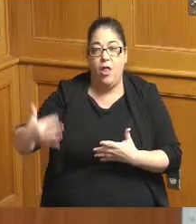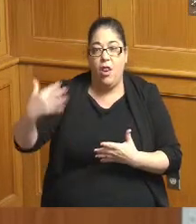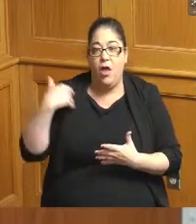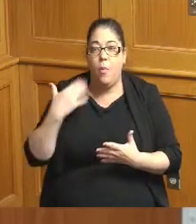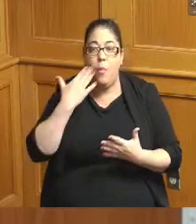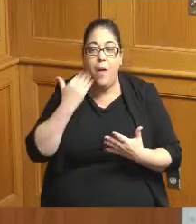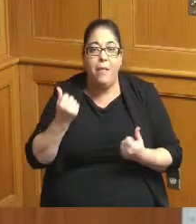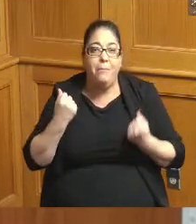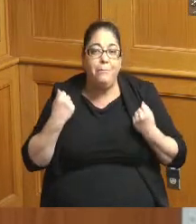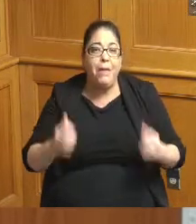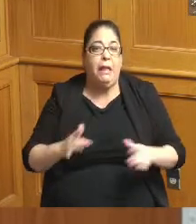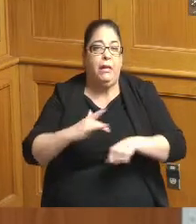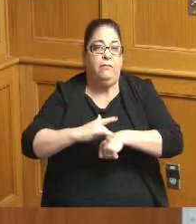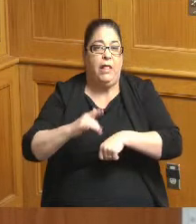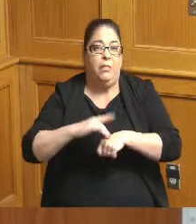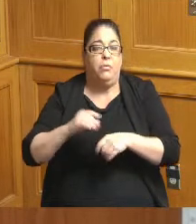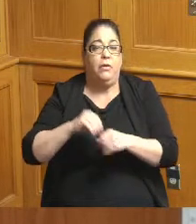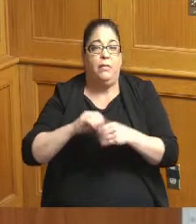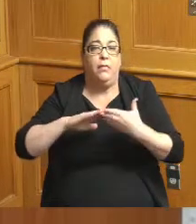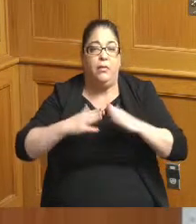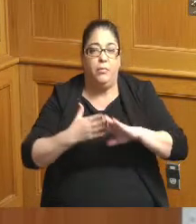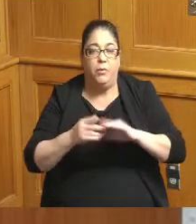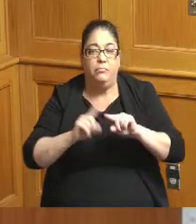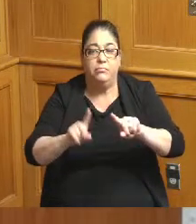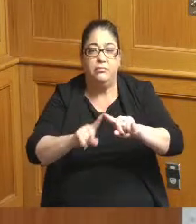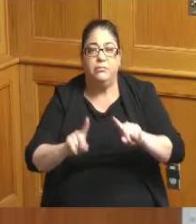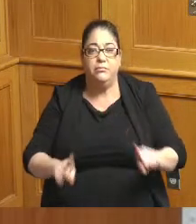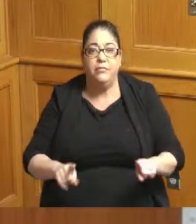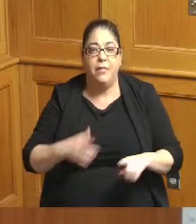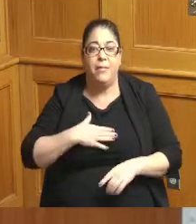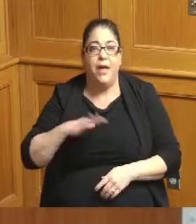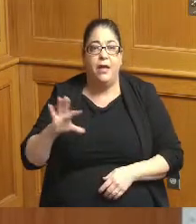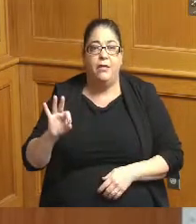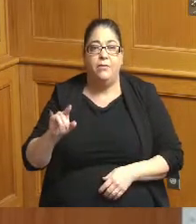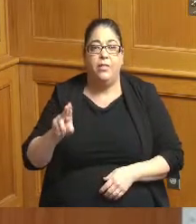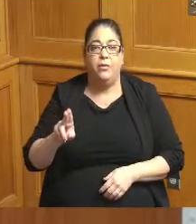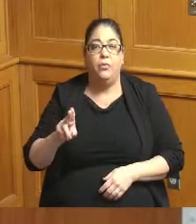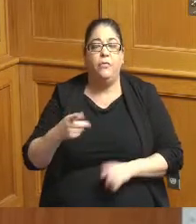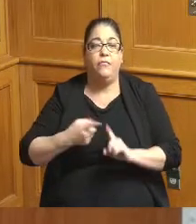wide availability within our community personally I got my flu shot this year at Meijer I know many